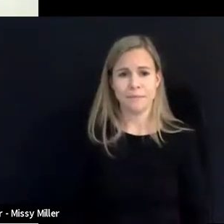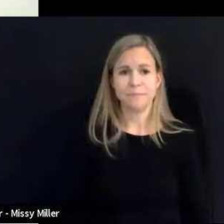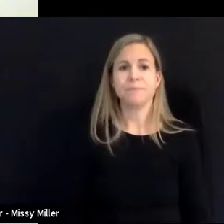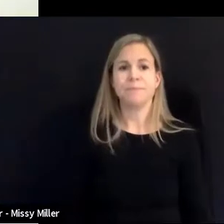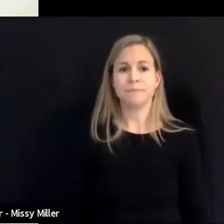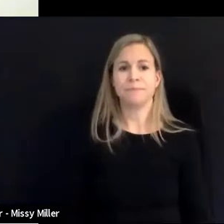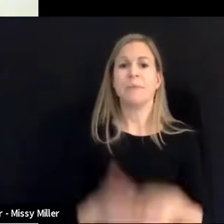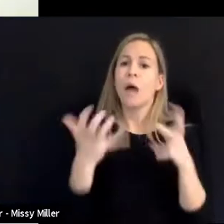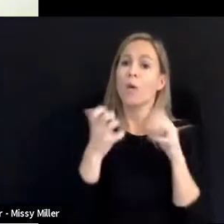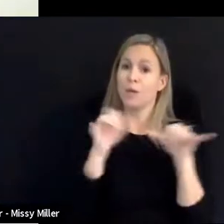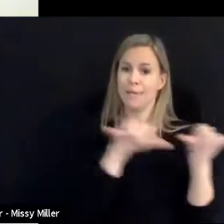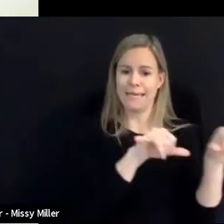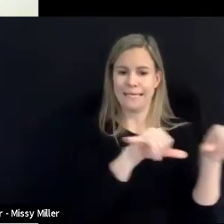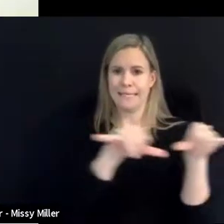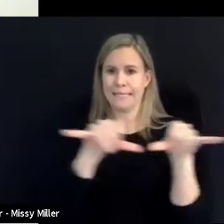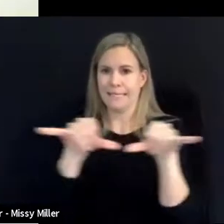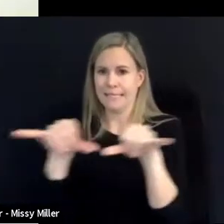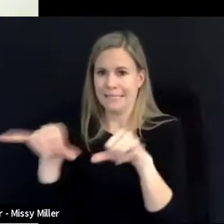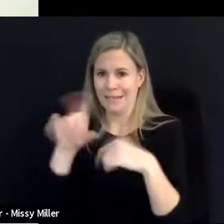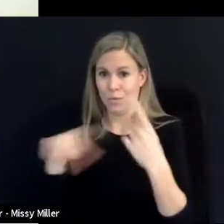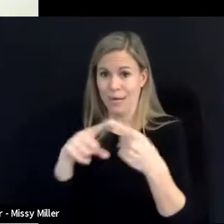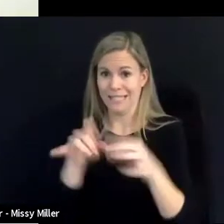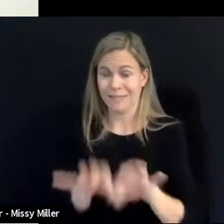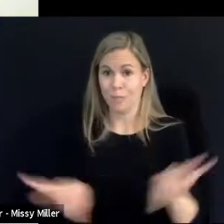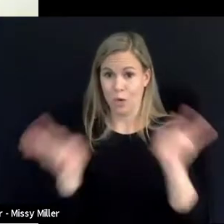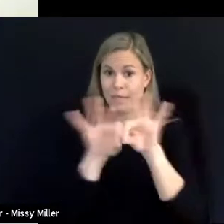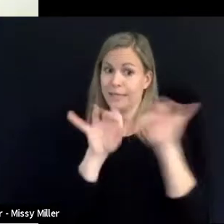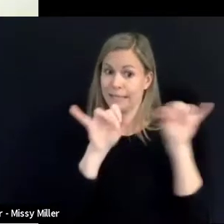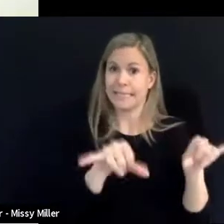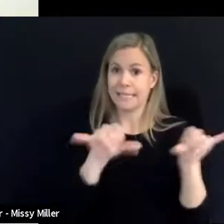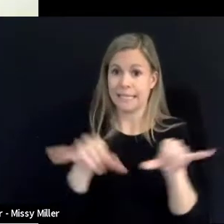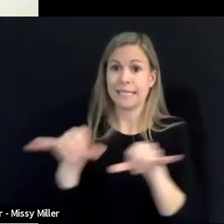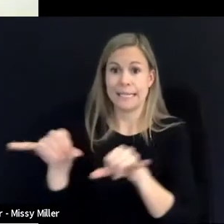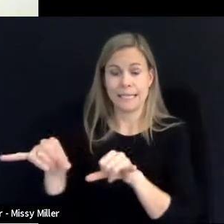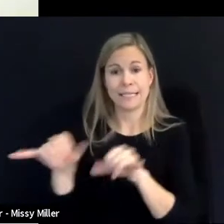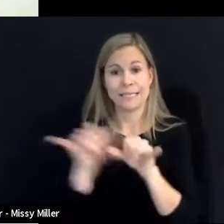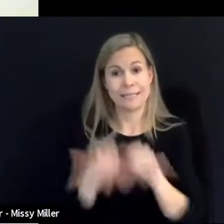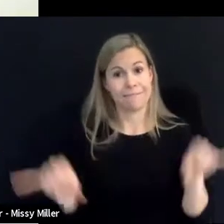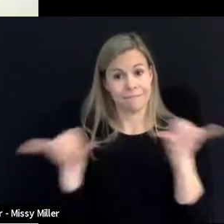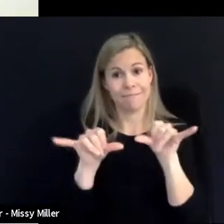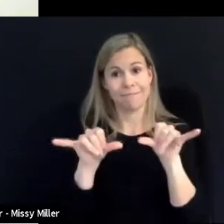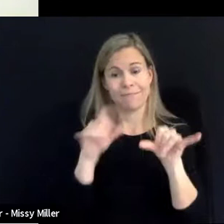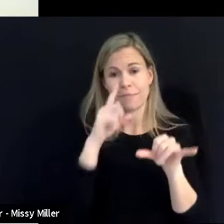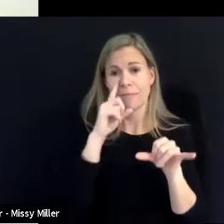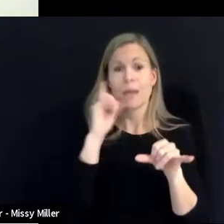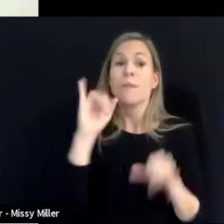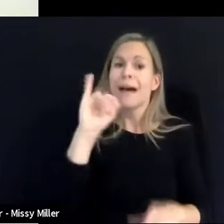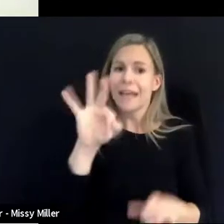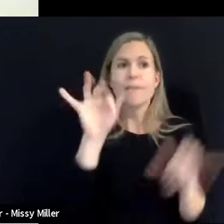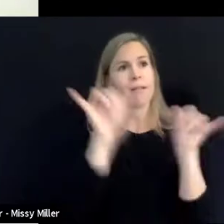I do think consistency matters most of the time, unless you're finding what you're doing over and over again, isn't working